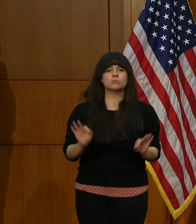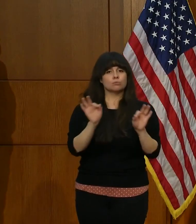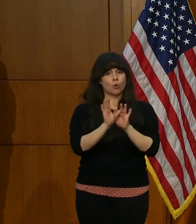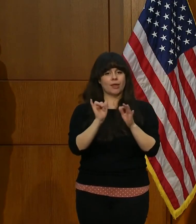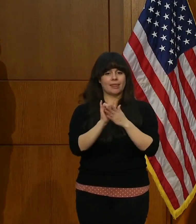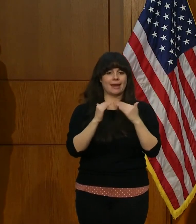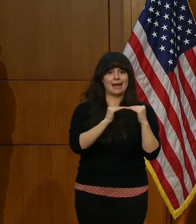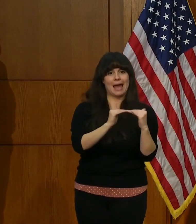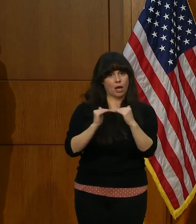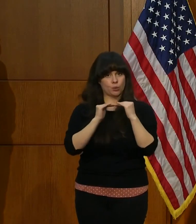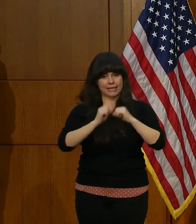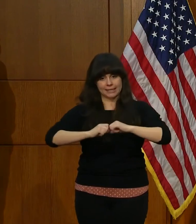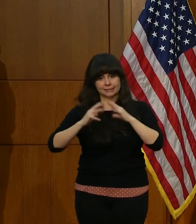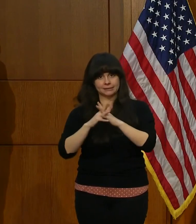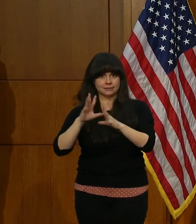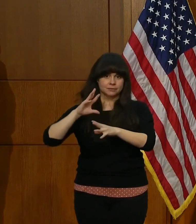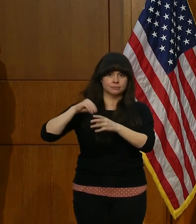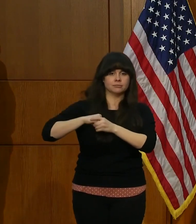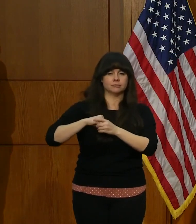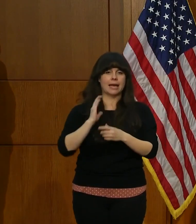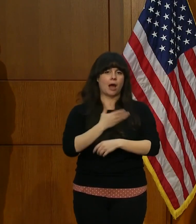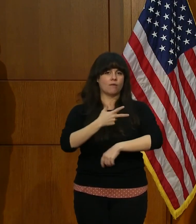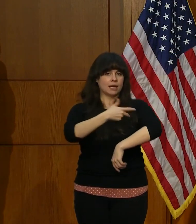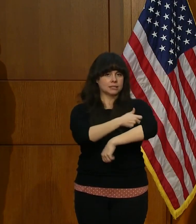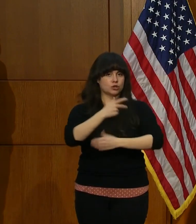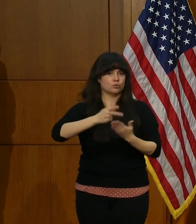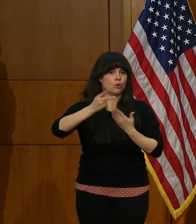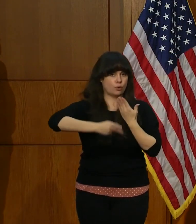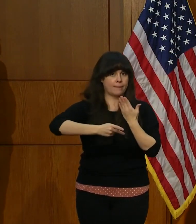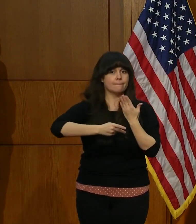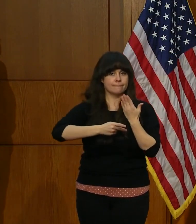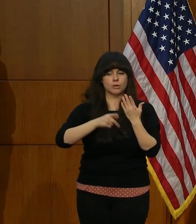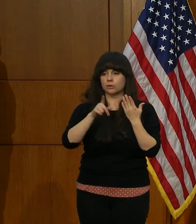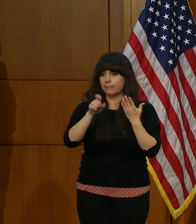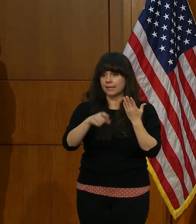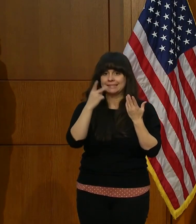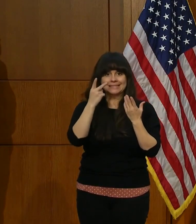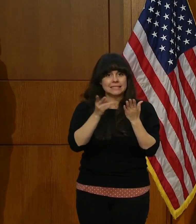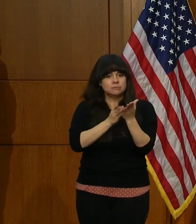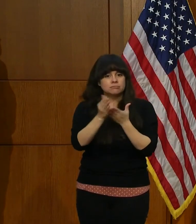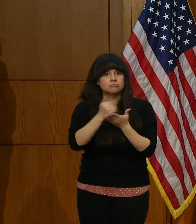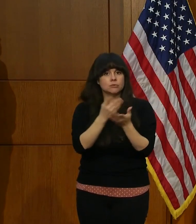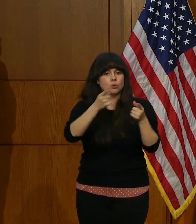REALLY IMPORTANT TO MAKE SURE WE'RE EQUITY IS BUILT INTO THE